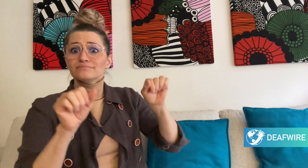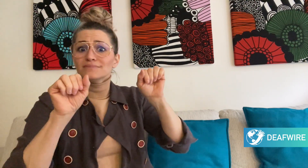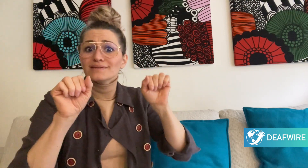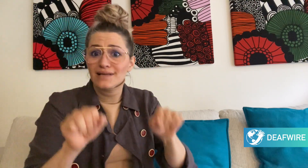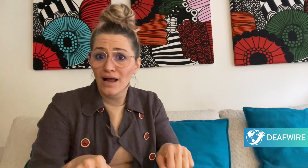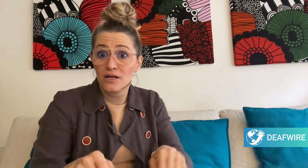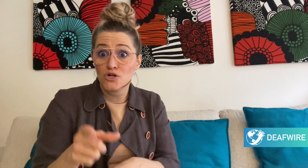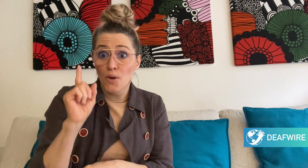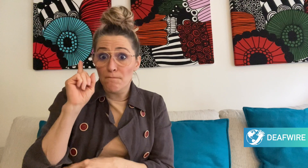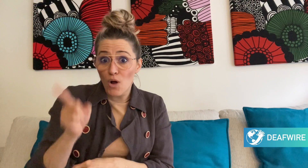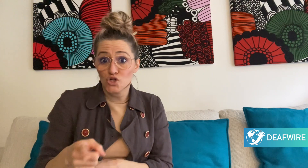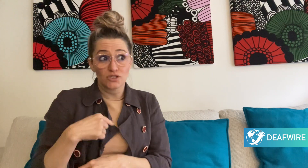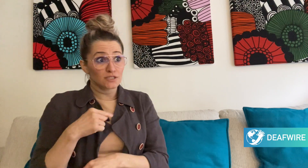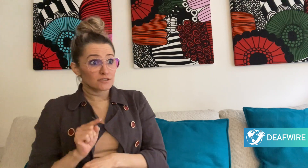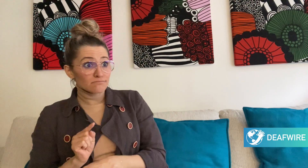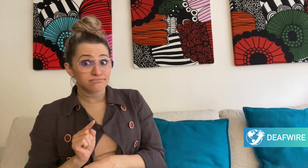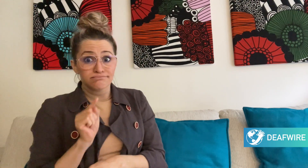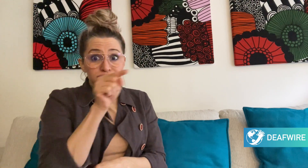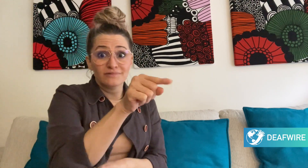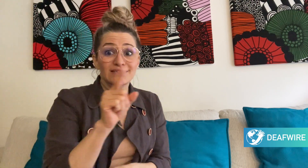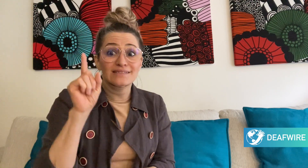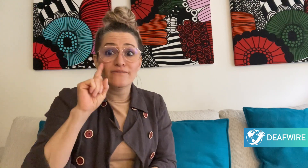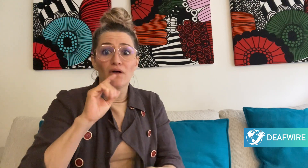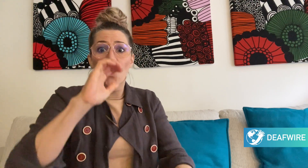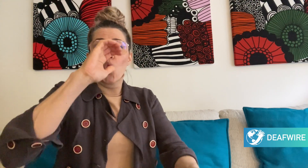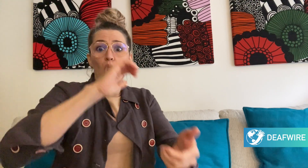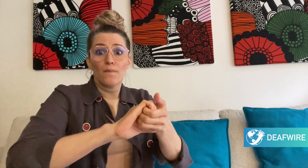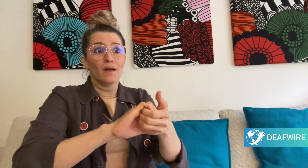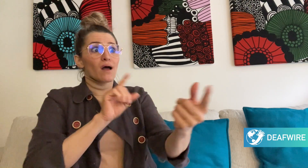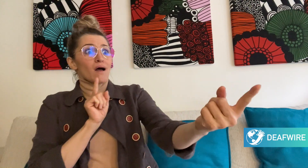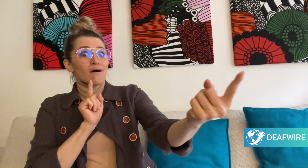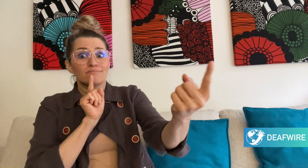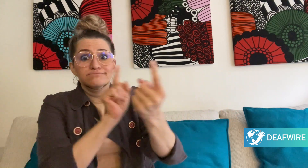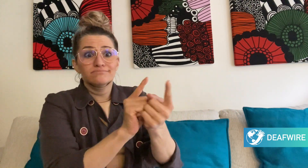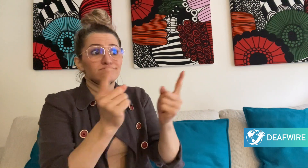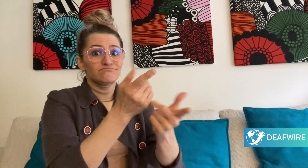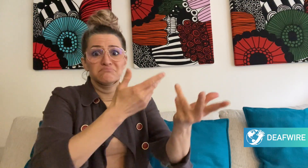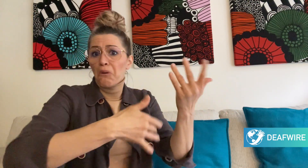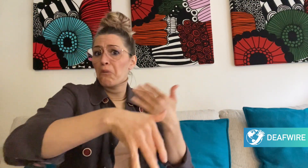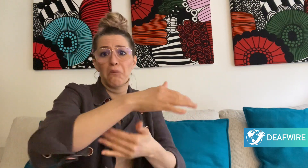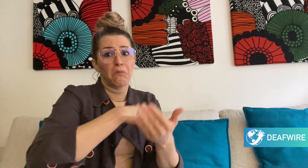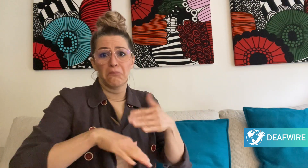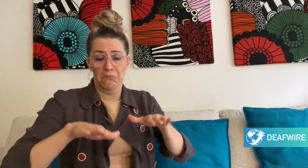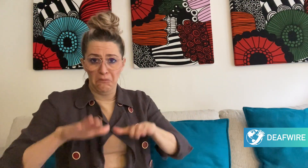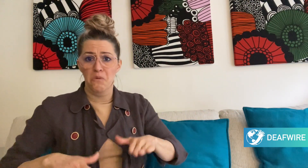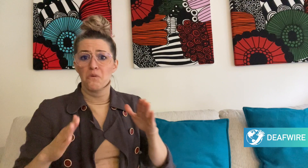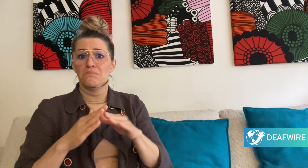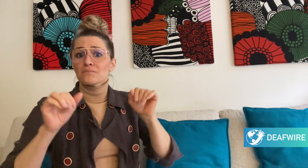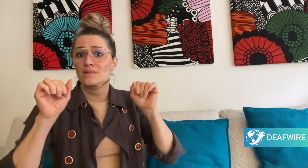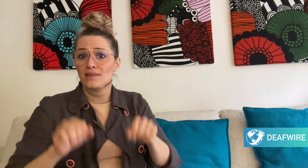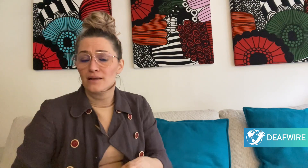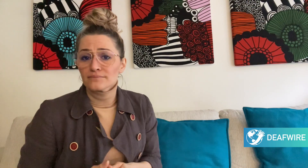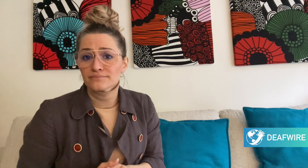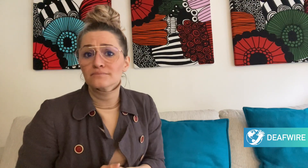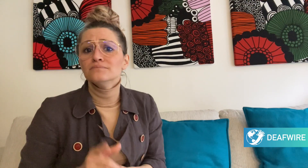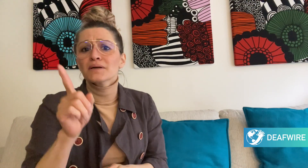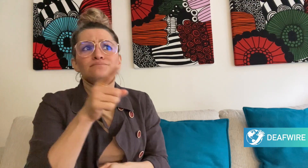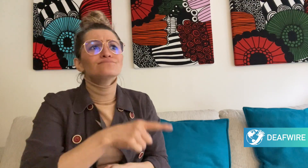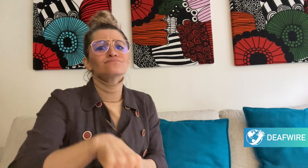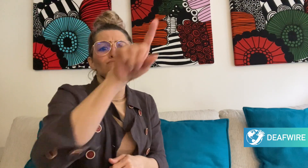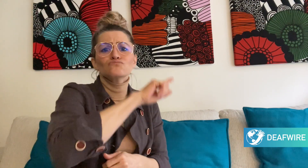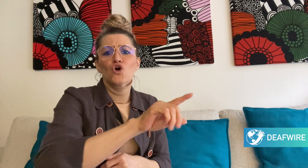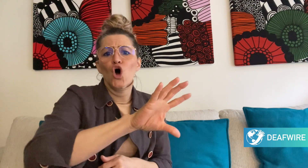so they don’t need to meet each other at Deaf clubs